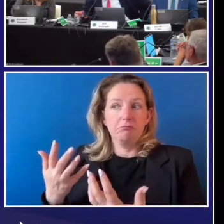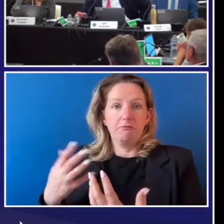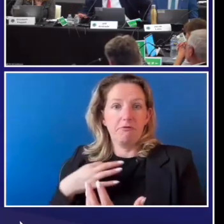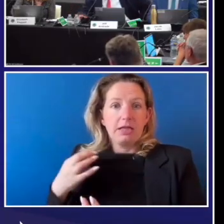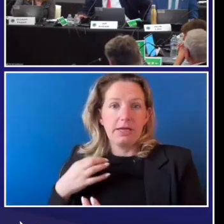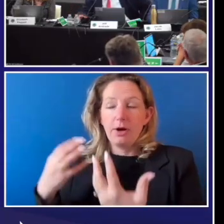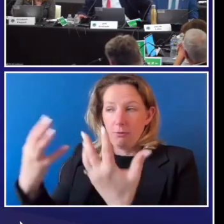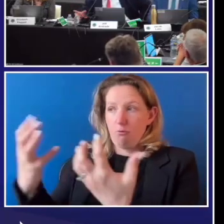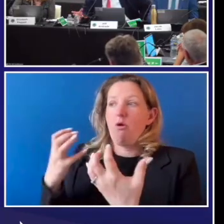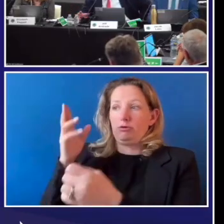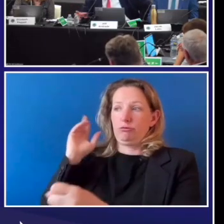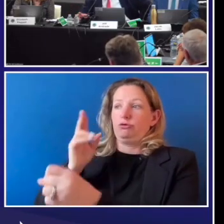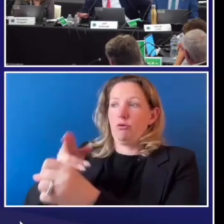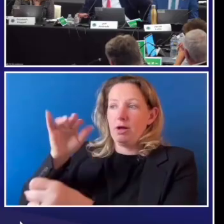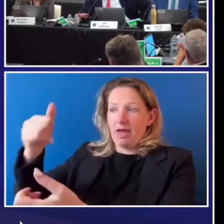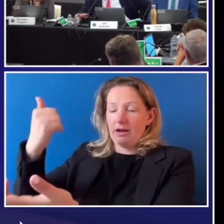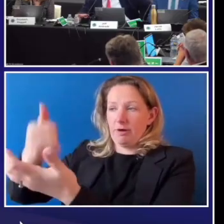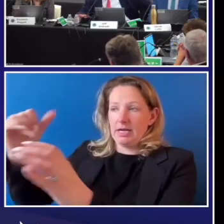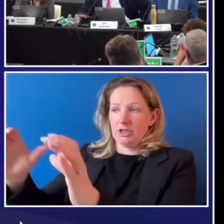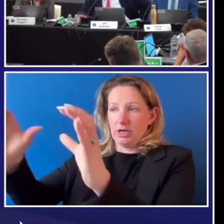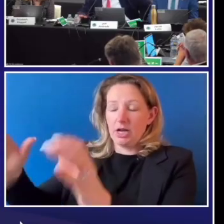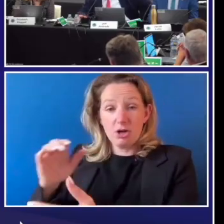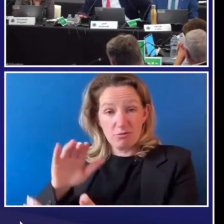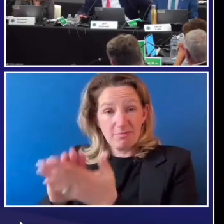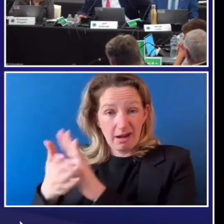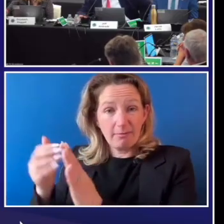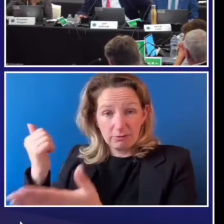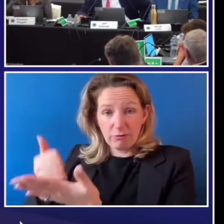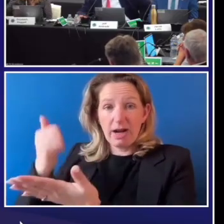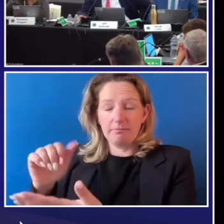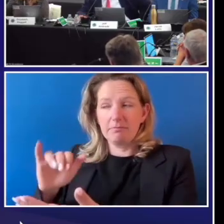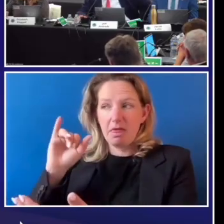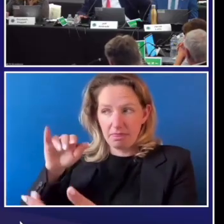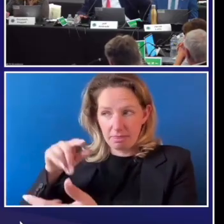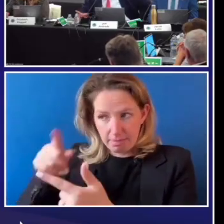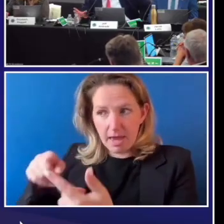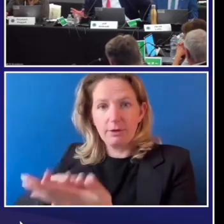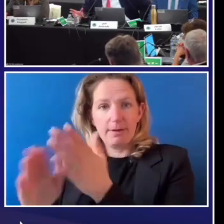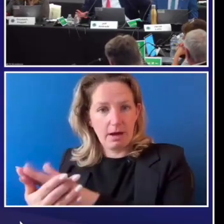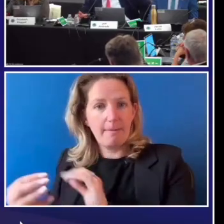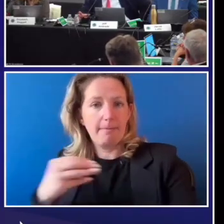um, that's sort of what we're looking at in this, in this context. Um, but beyond that,